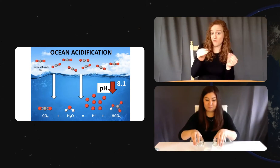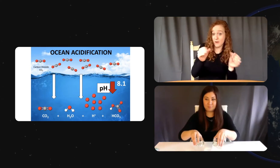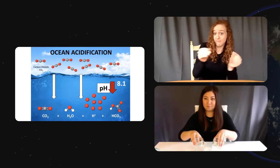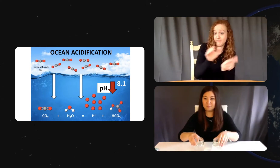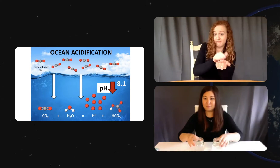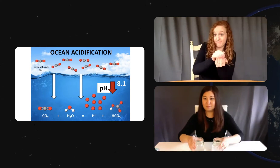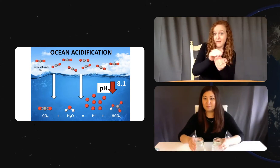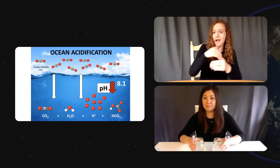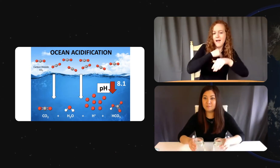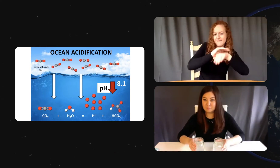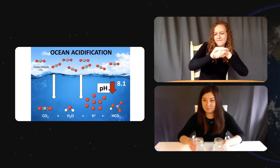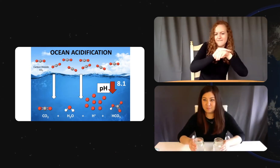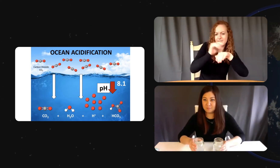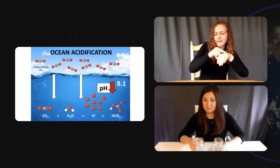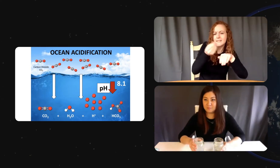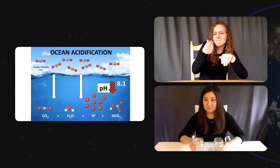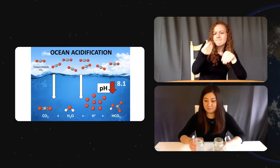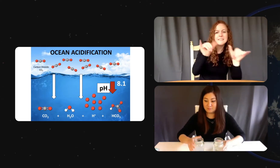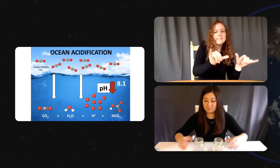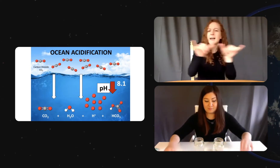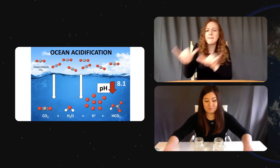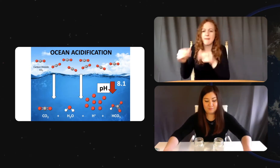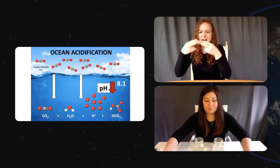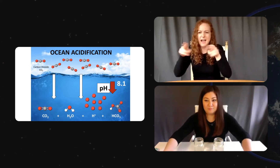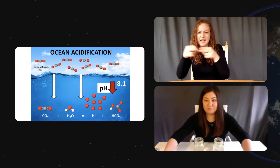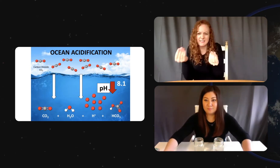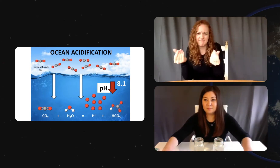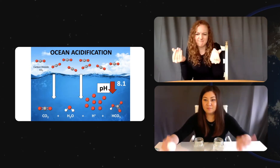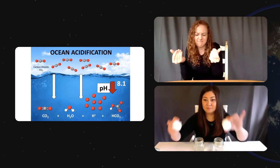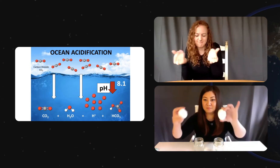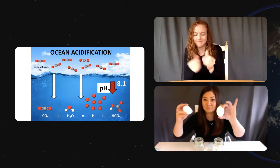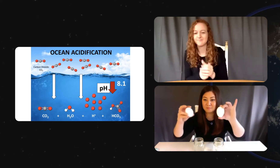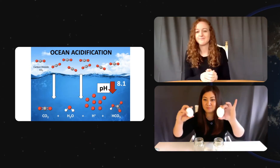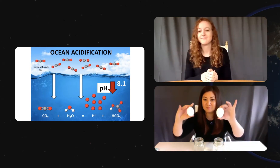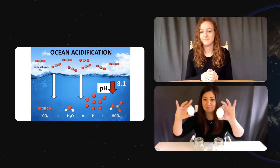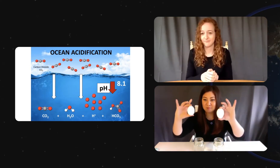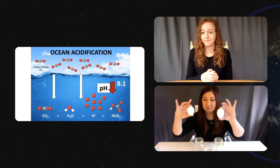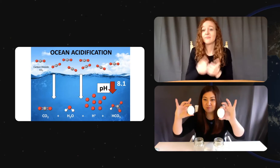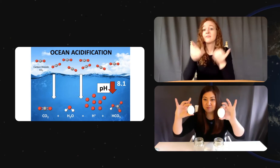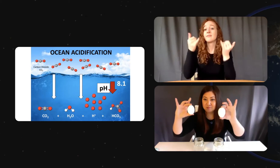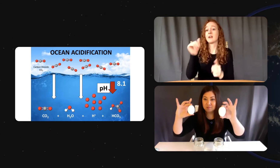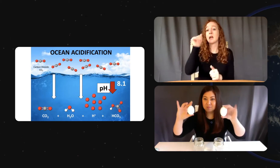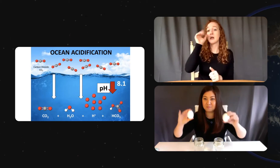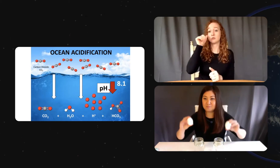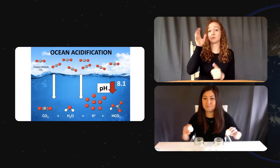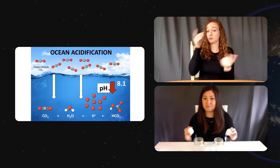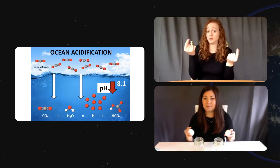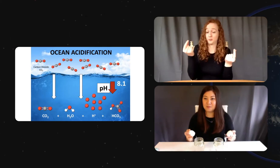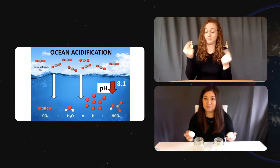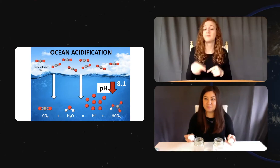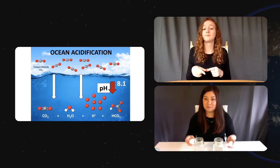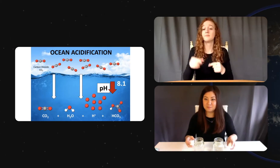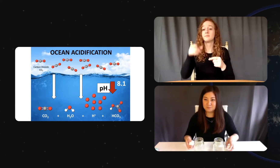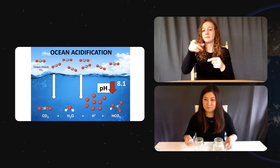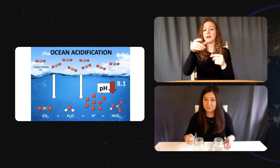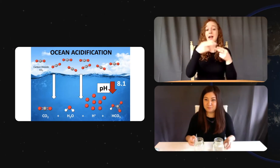An egg shell is similar to a crab's or a clam's exoskeleton.